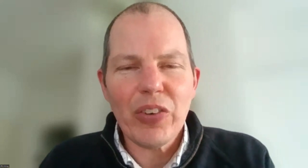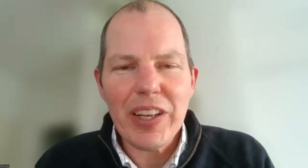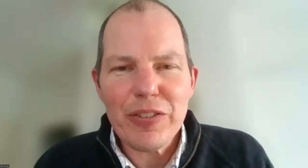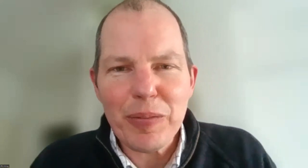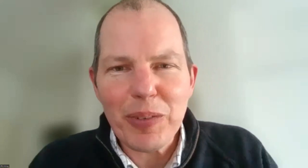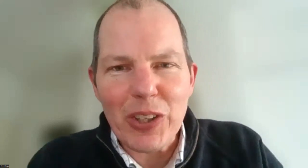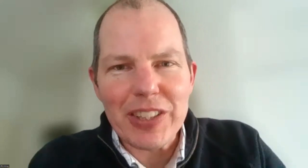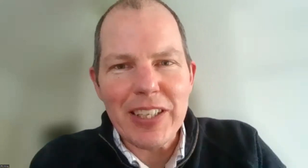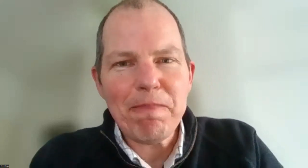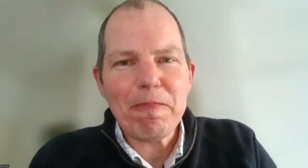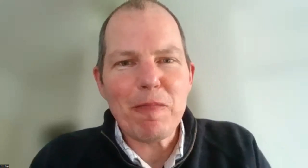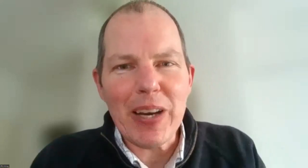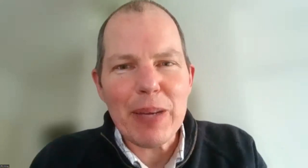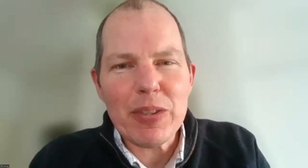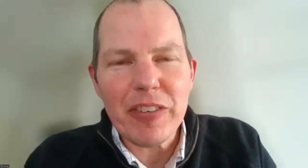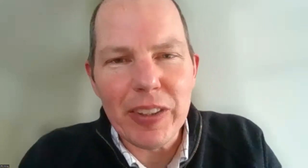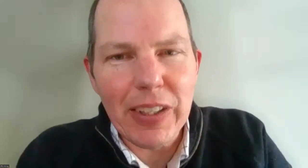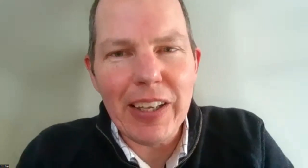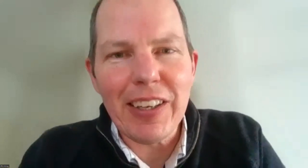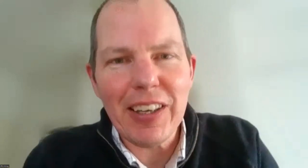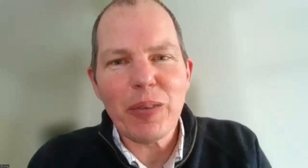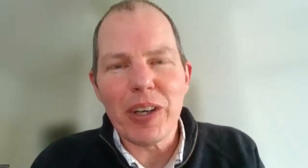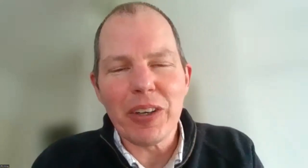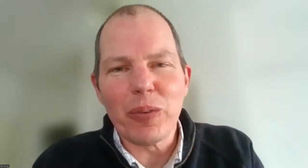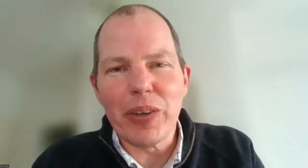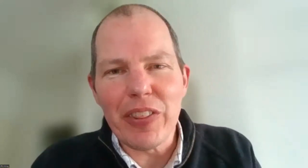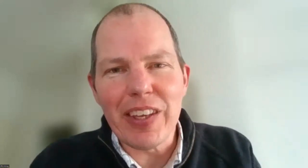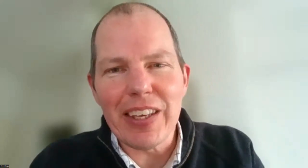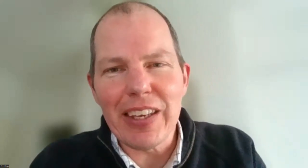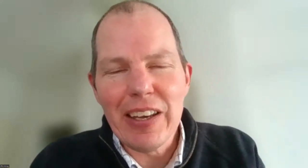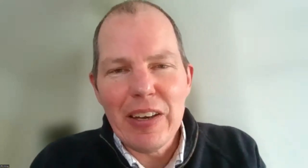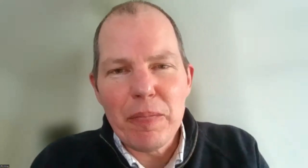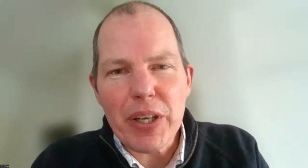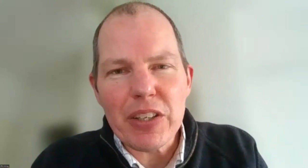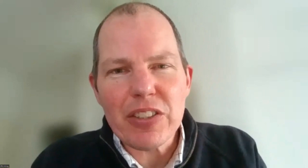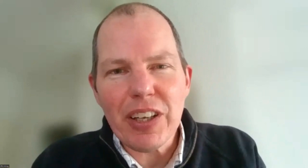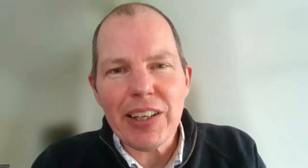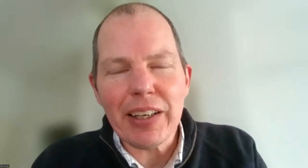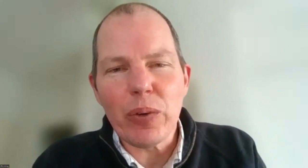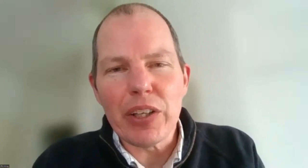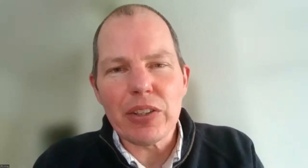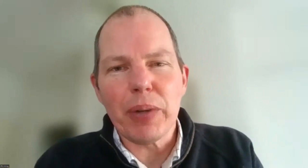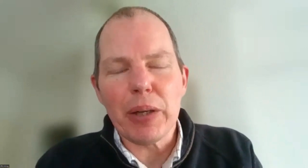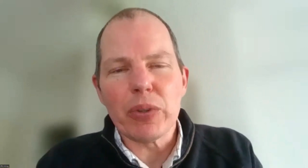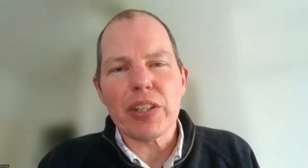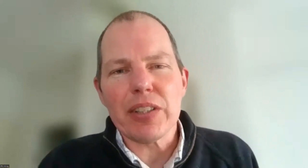Greetings from Gloucester my name's Phil and I work with the British sign language Bible